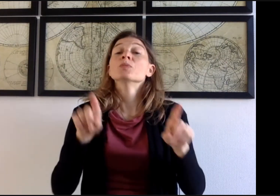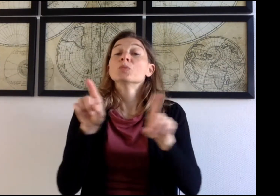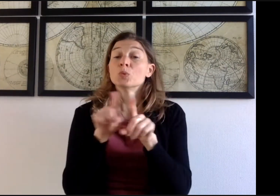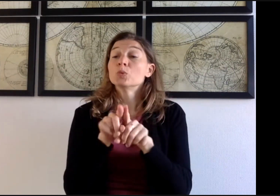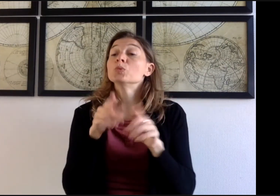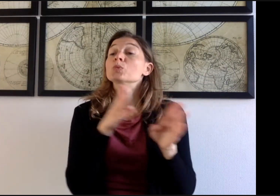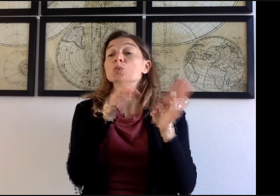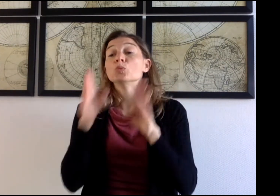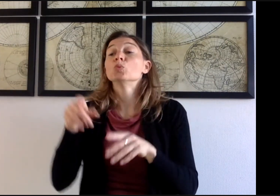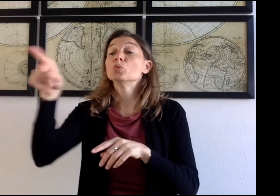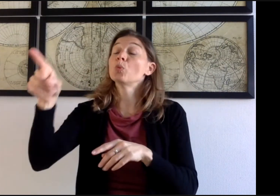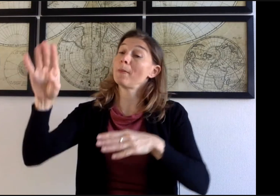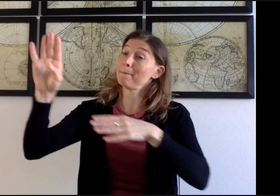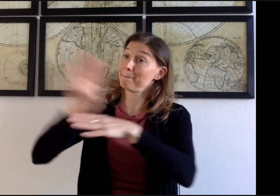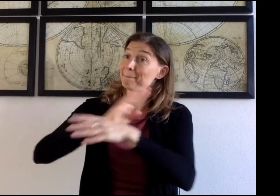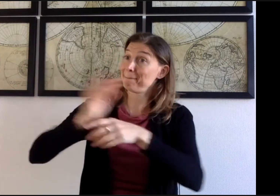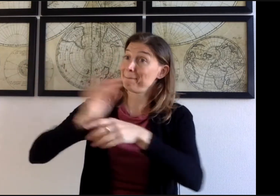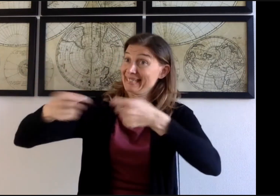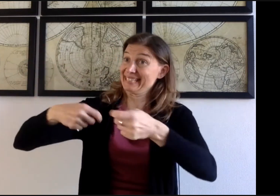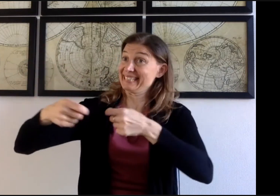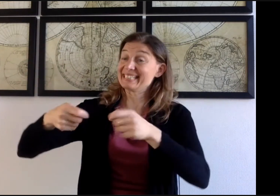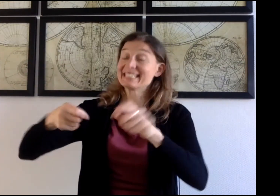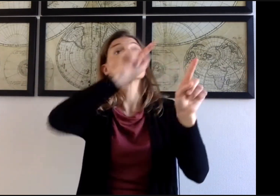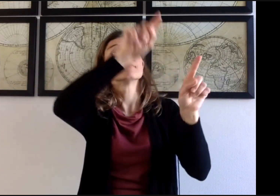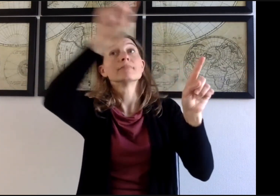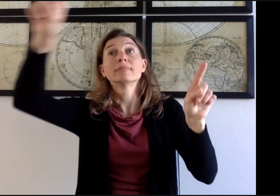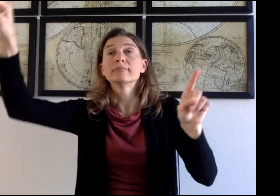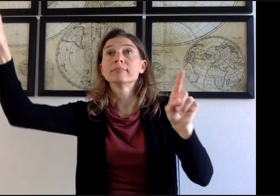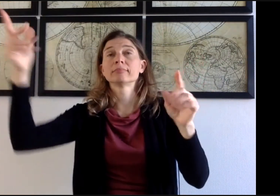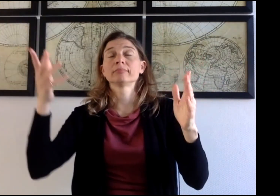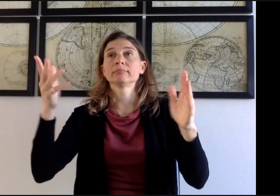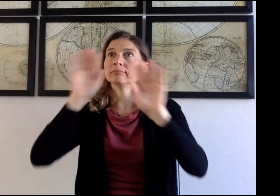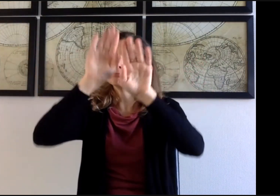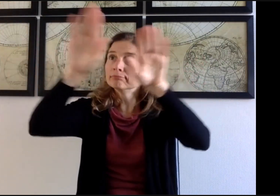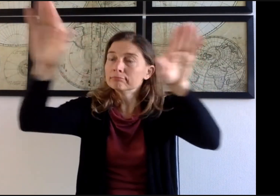regarding access and delivery of important of goods and foods,